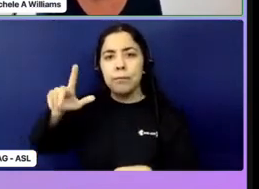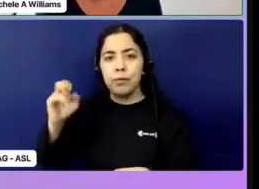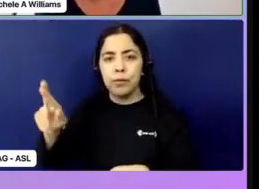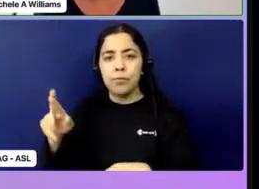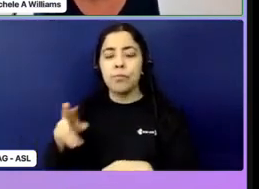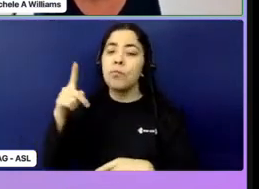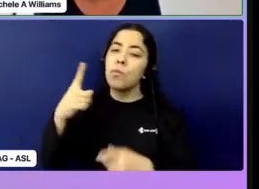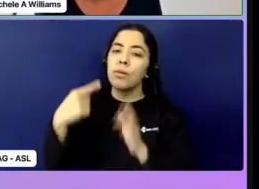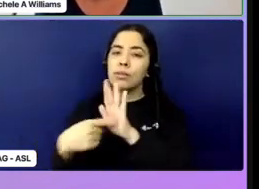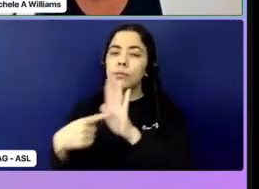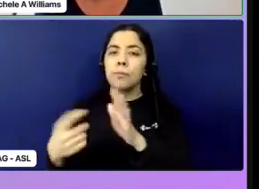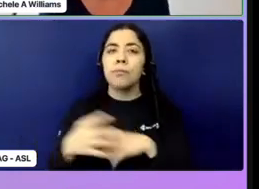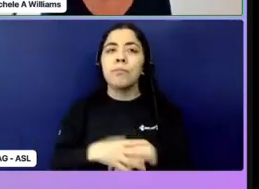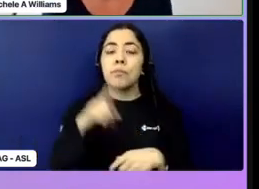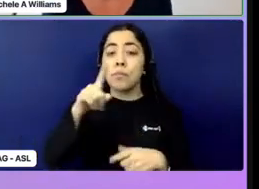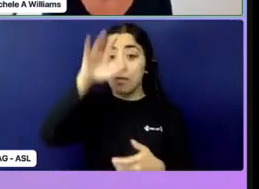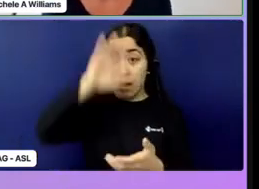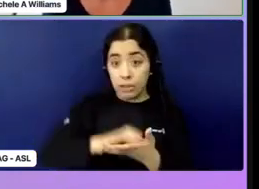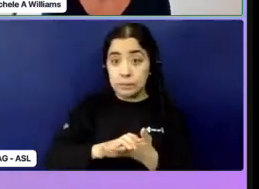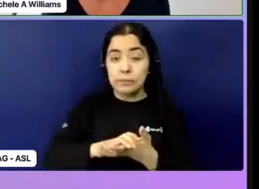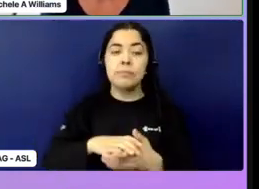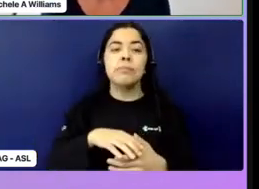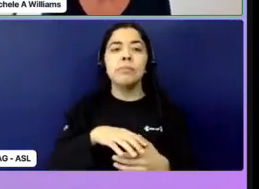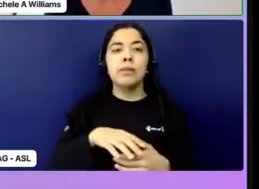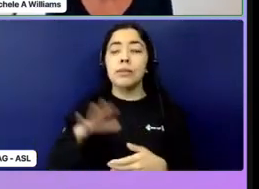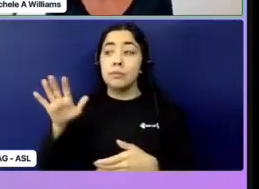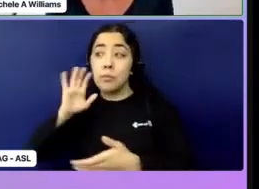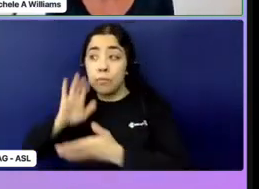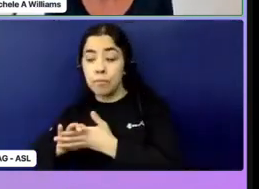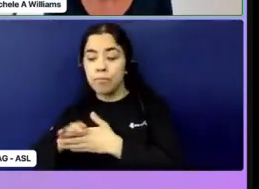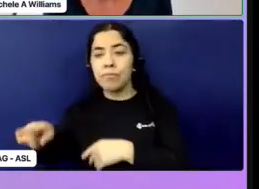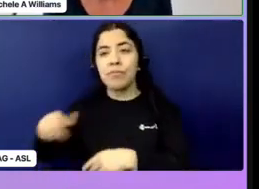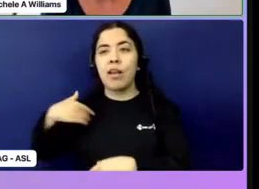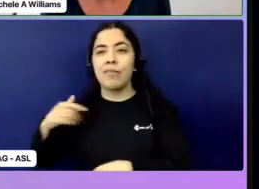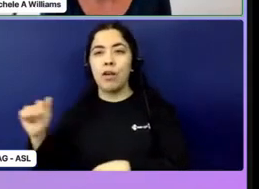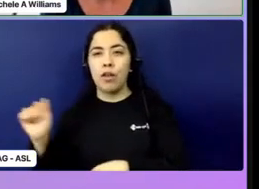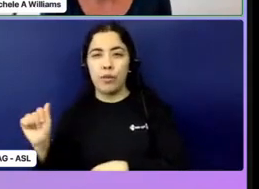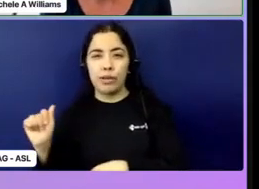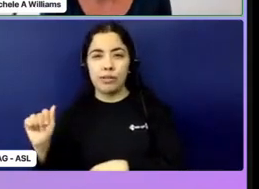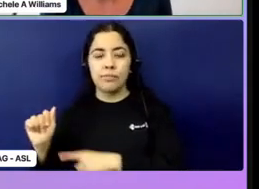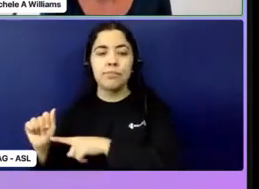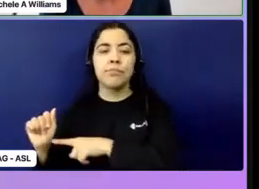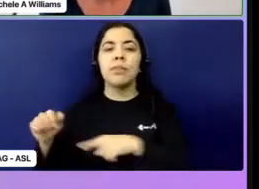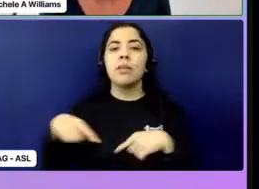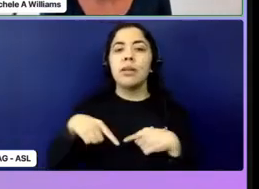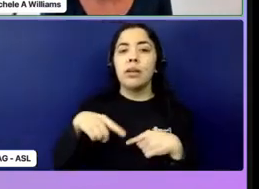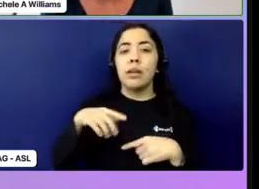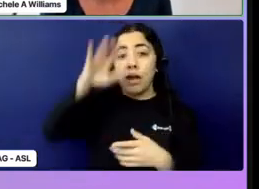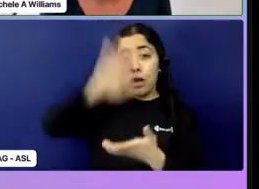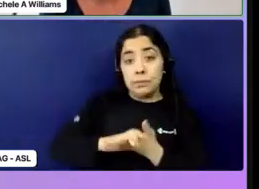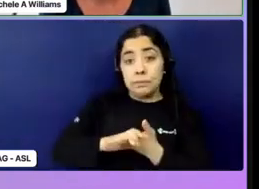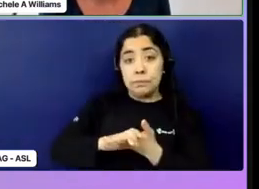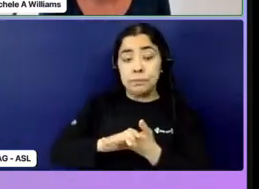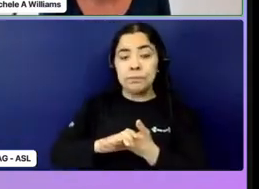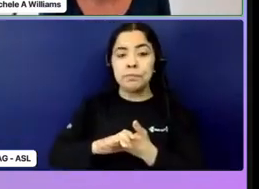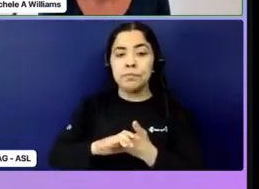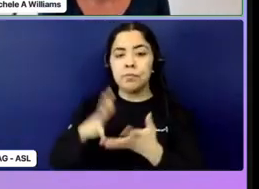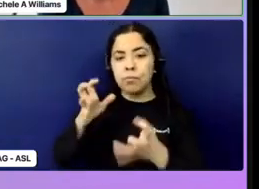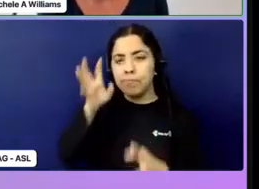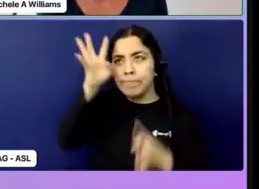example I have here isOxo Vegetable peelers. History behind that is presented as a husband inventing for his wife who has arthritis when